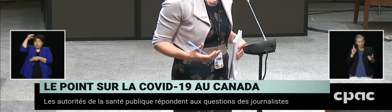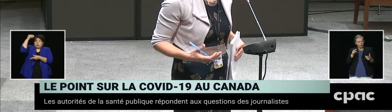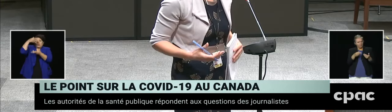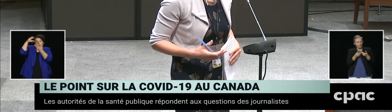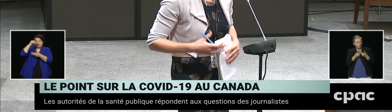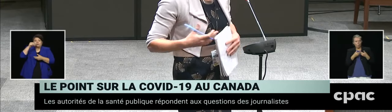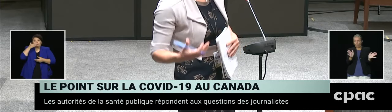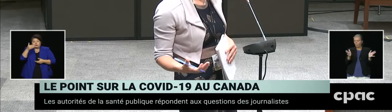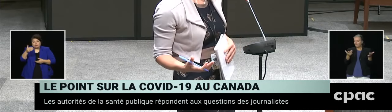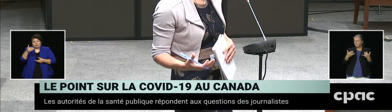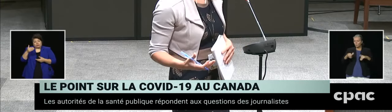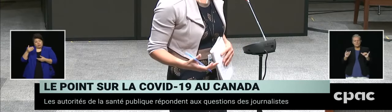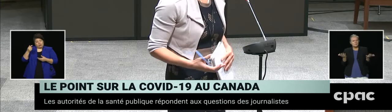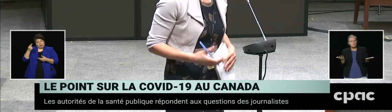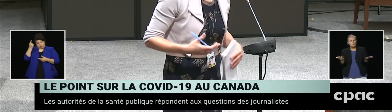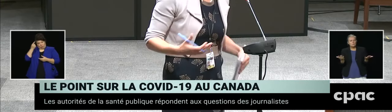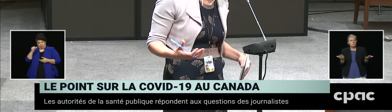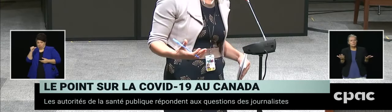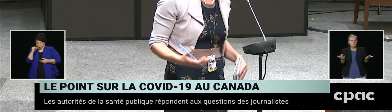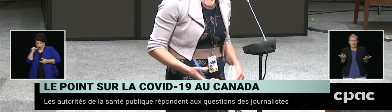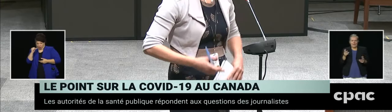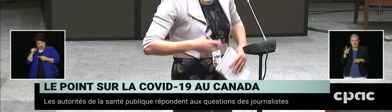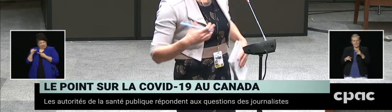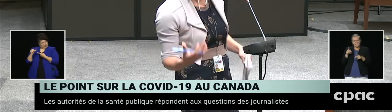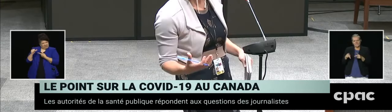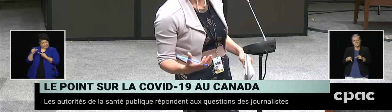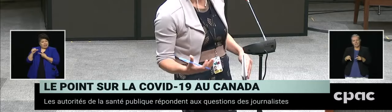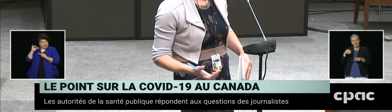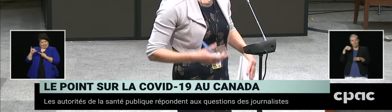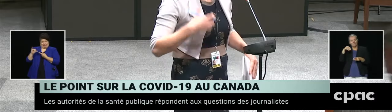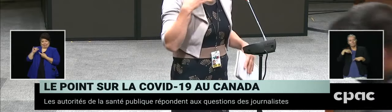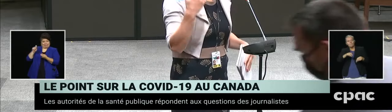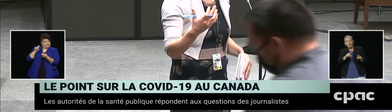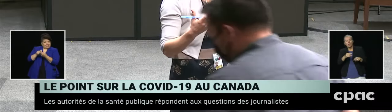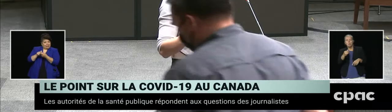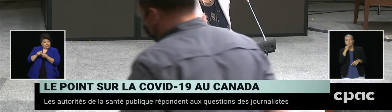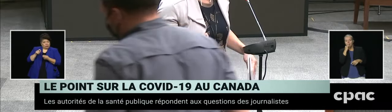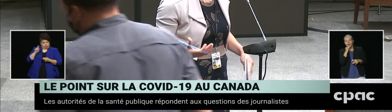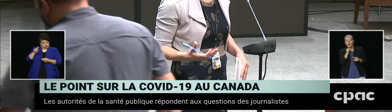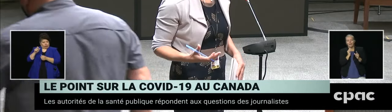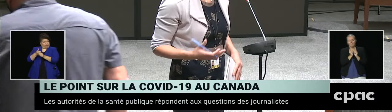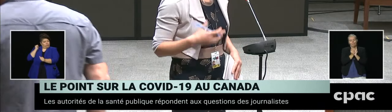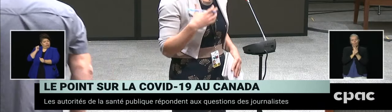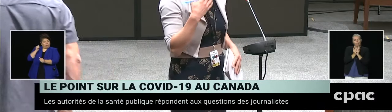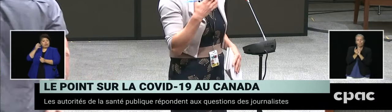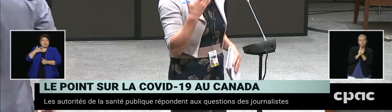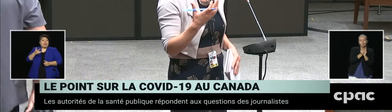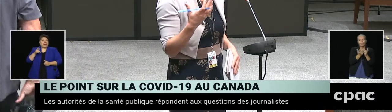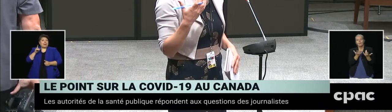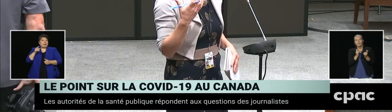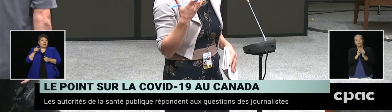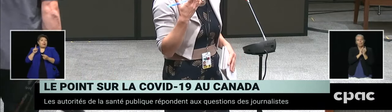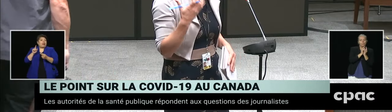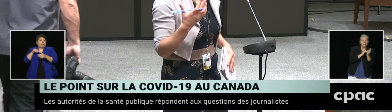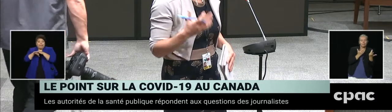NOT JUST KARAOKE?